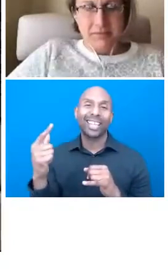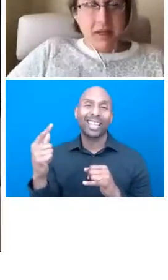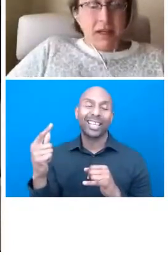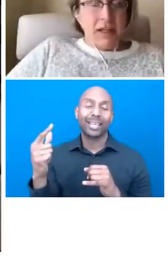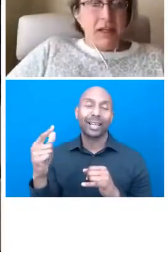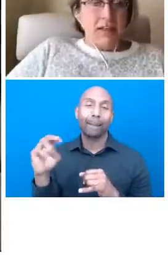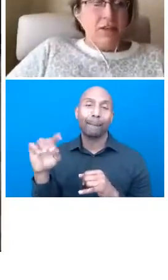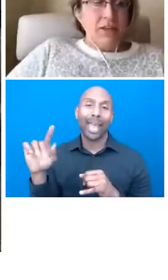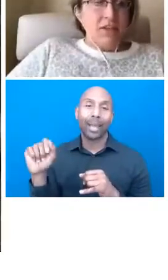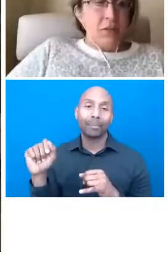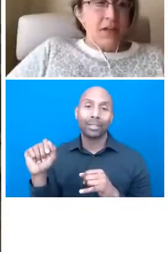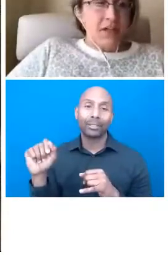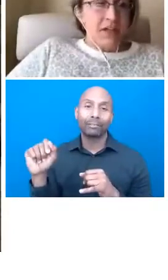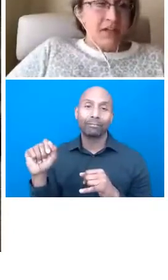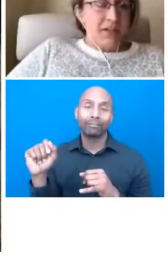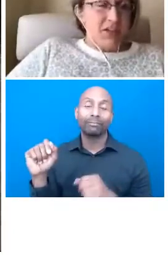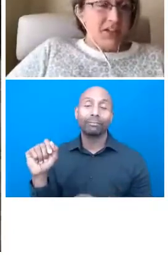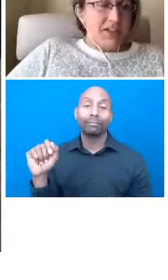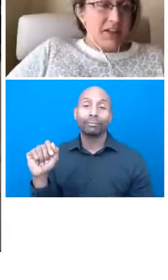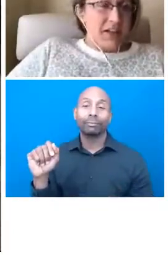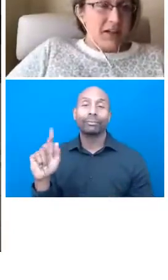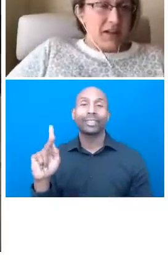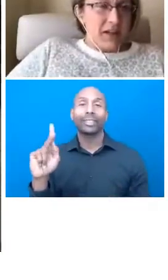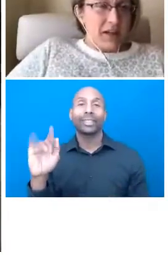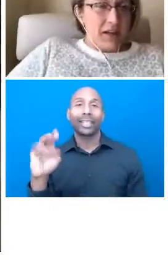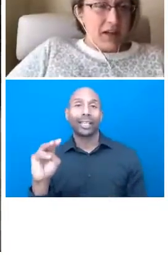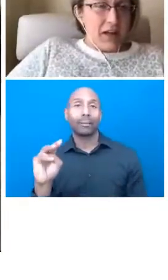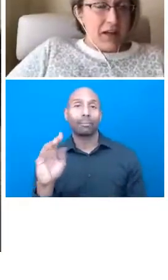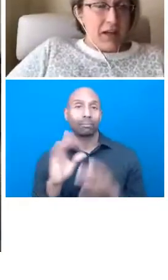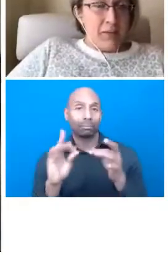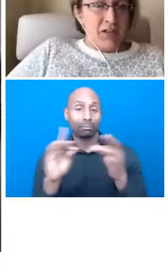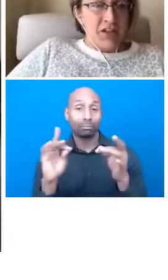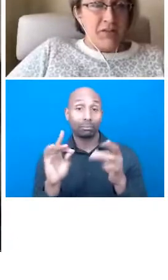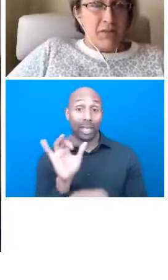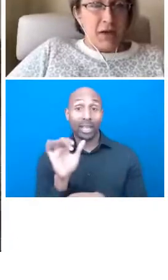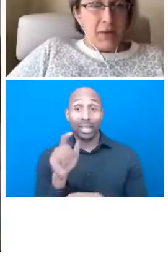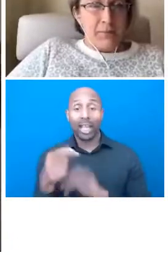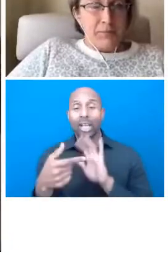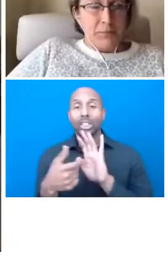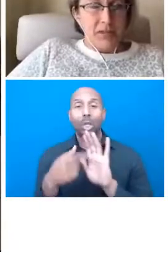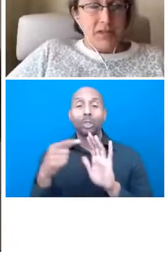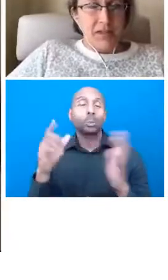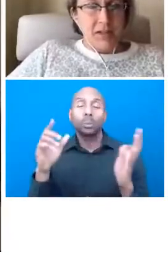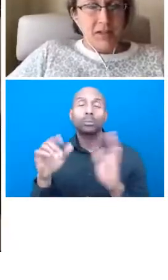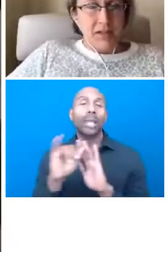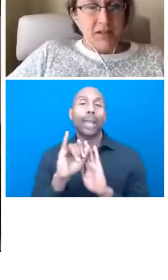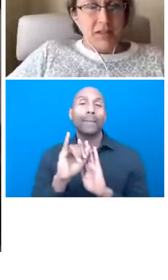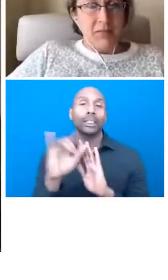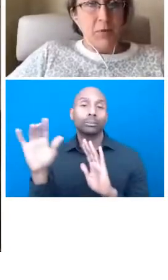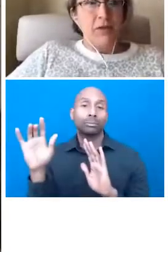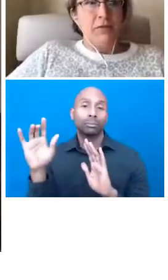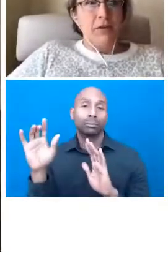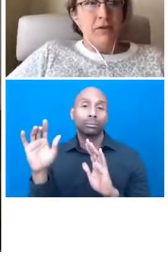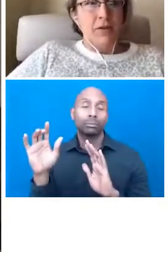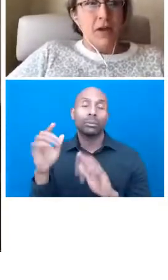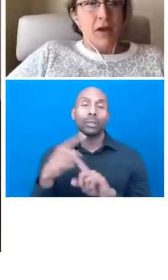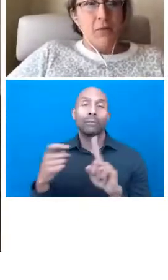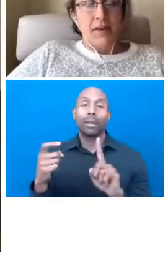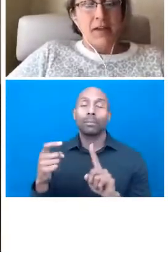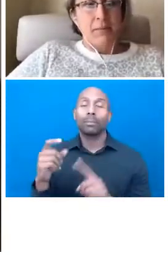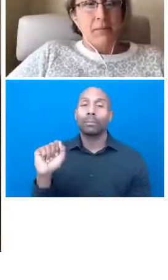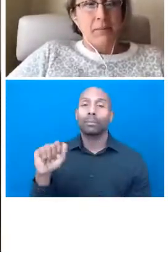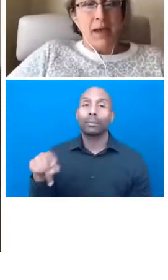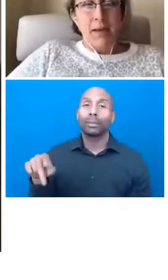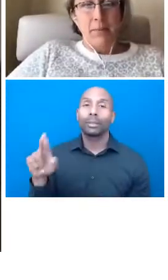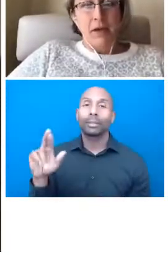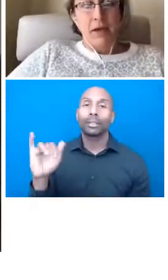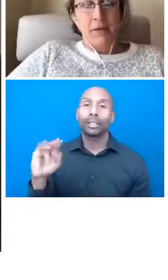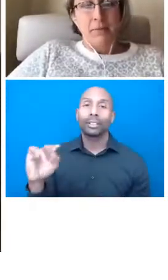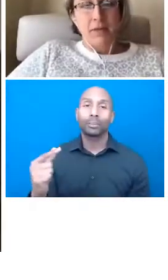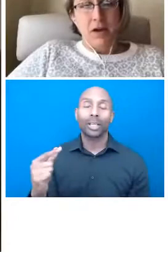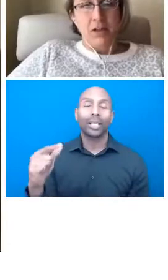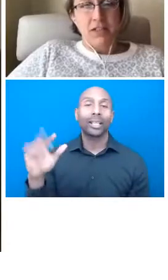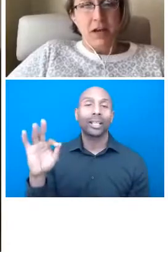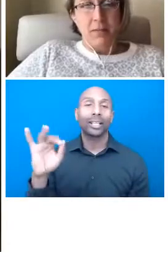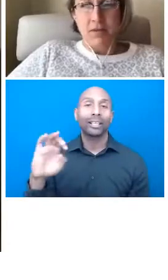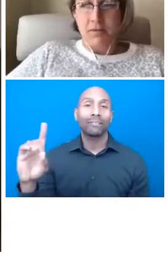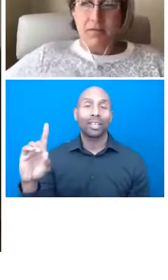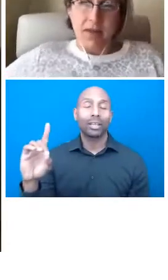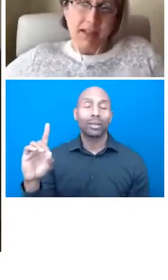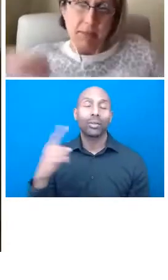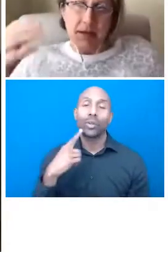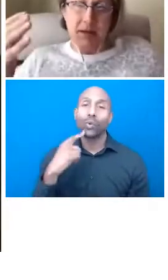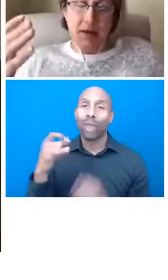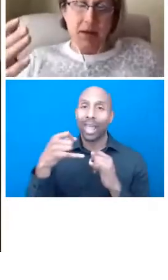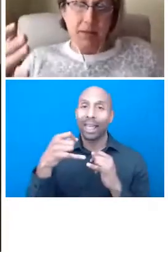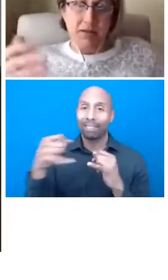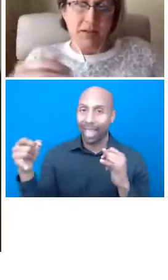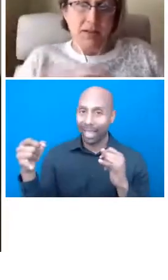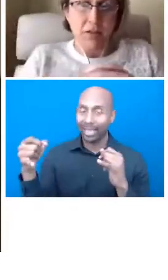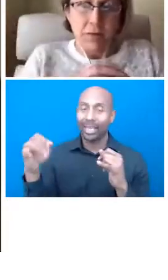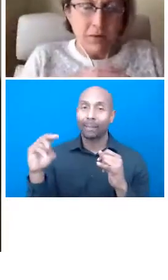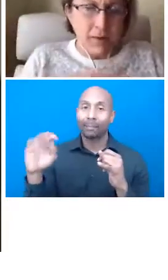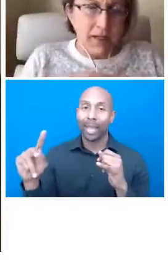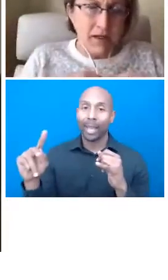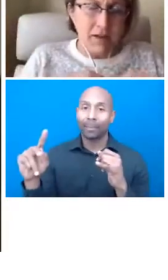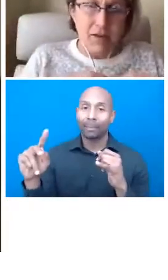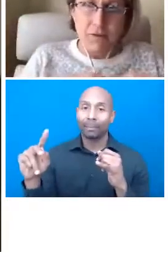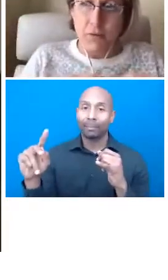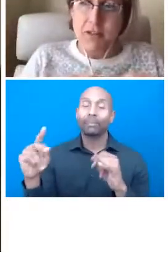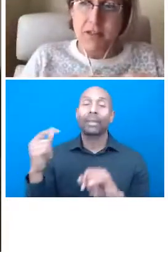So this one is just an image of the Springfield redlining map that's been melted to the for-sale